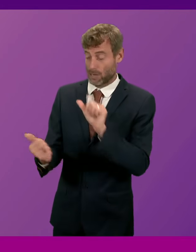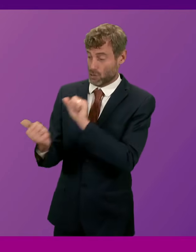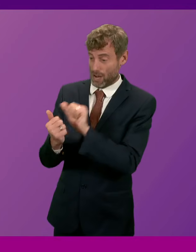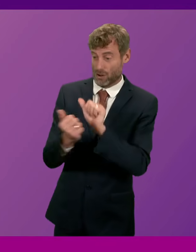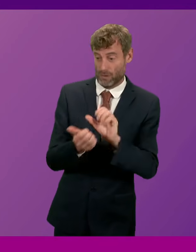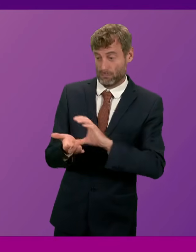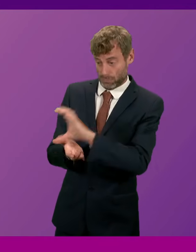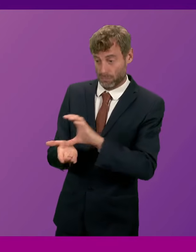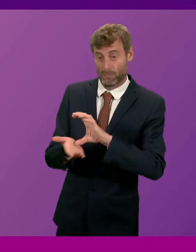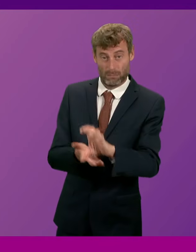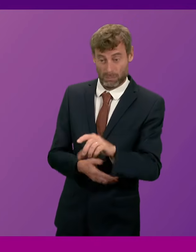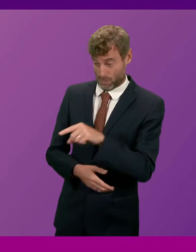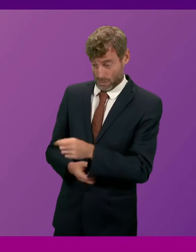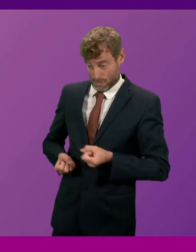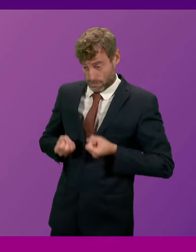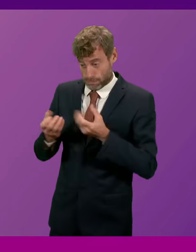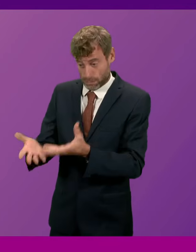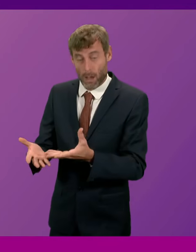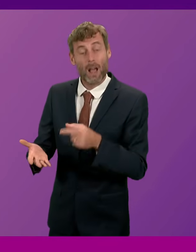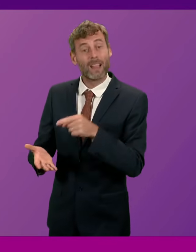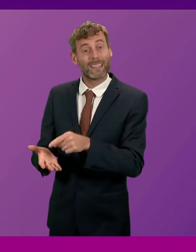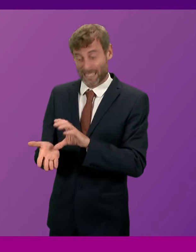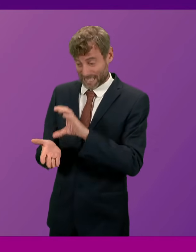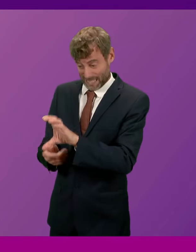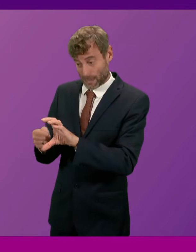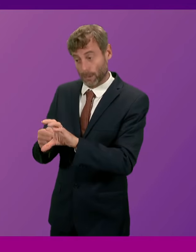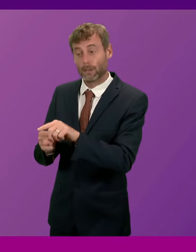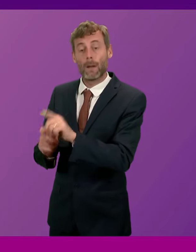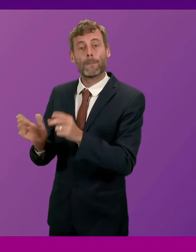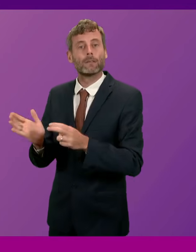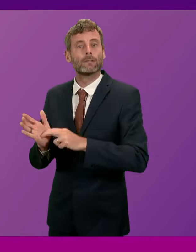those came with confidentiality clauses attached to them. That sum of £10 million would go some